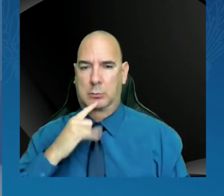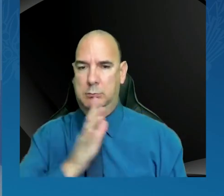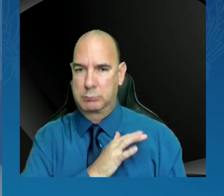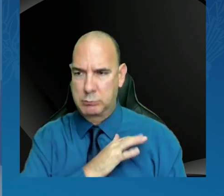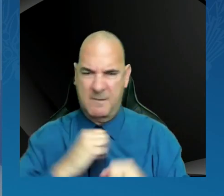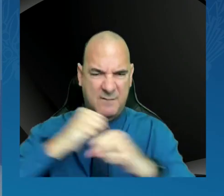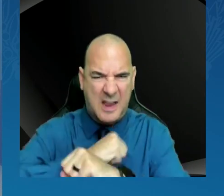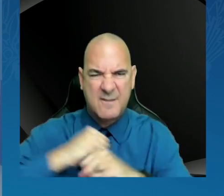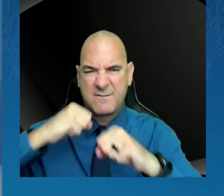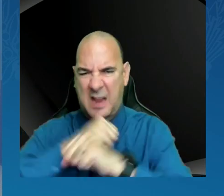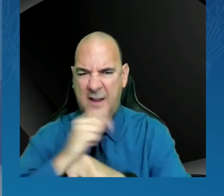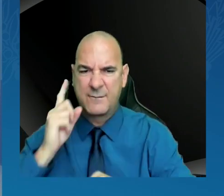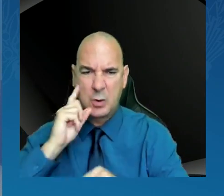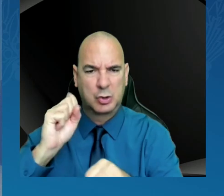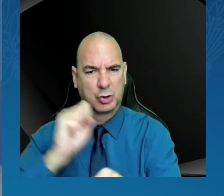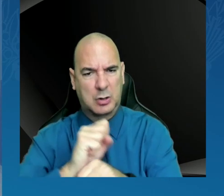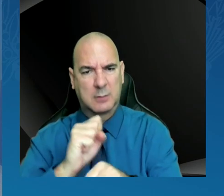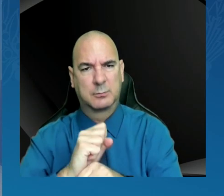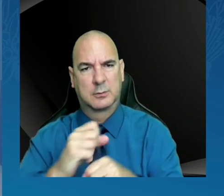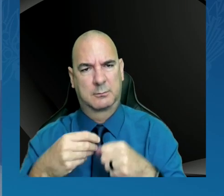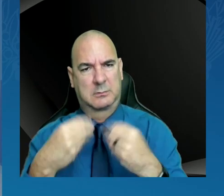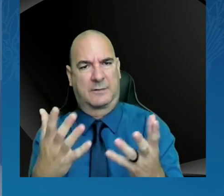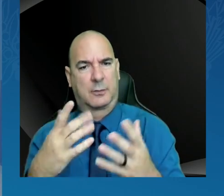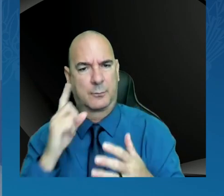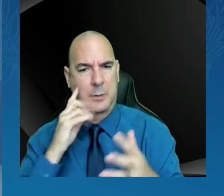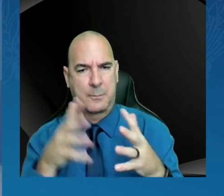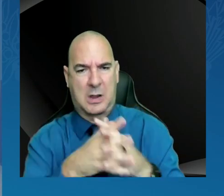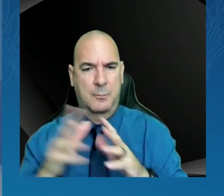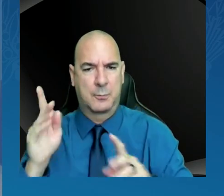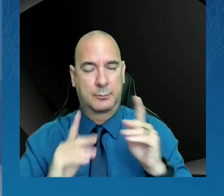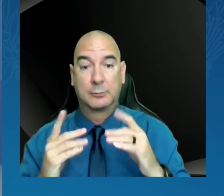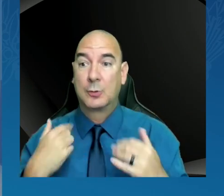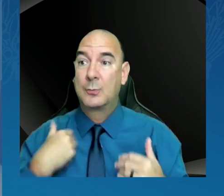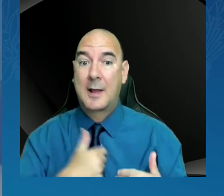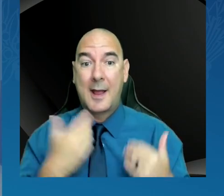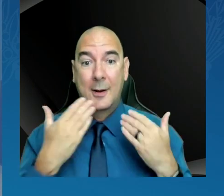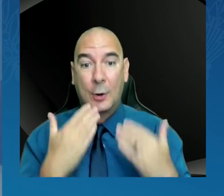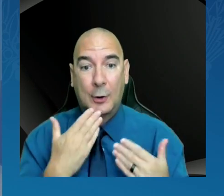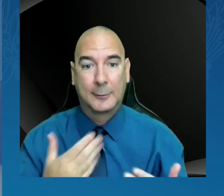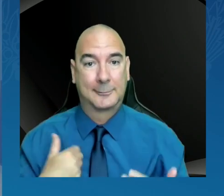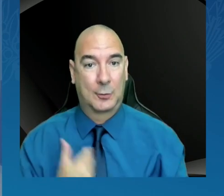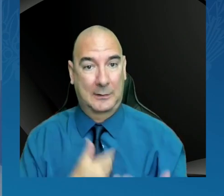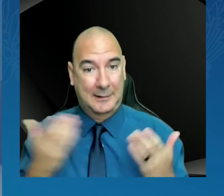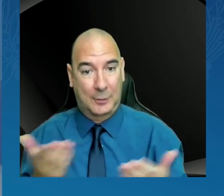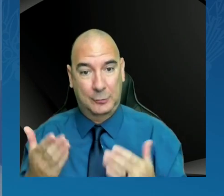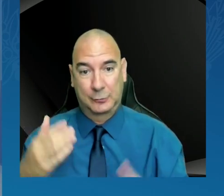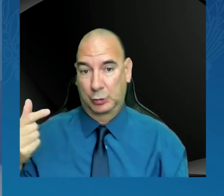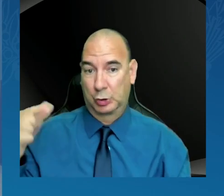It is also good to be here with Gene Sperling. And he has -- as I mentioned to many of the leaders earlier,